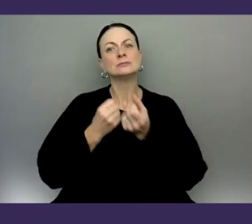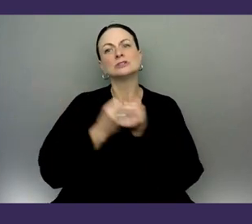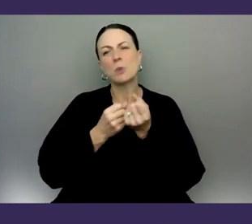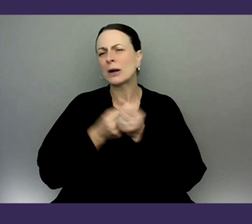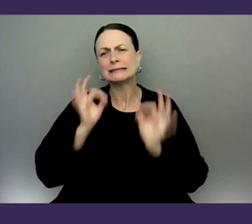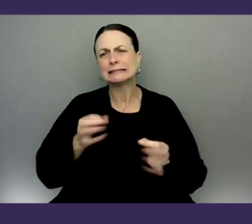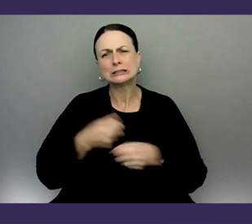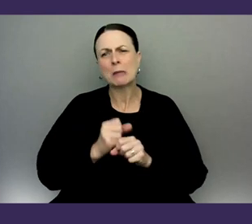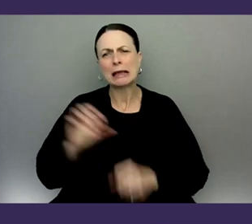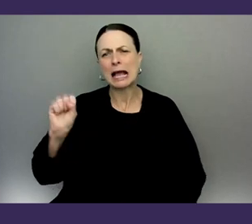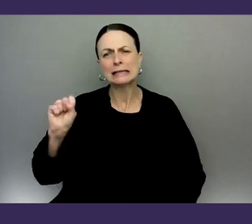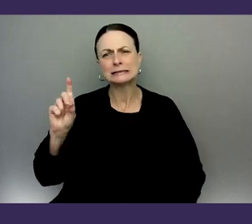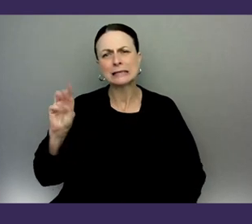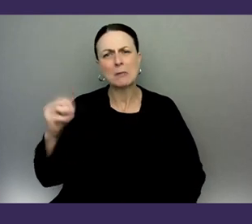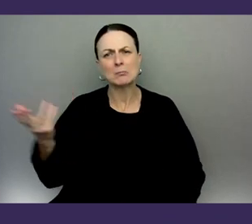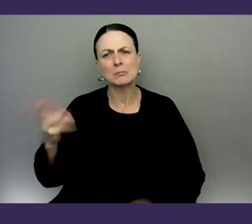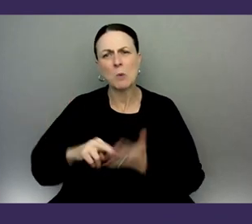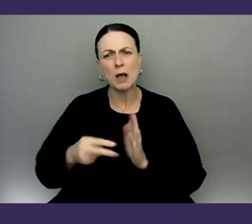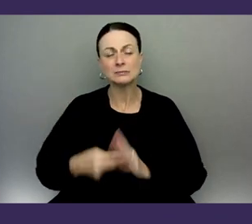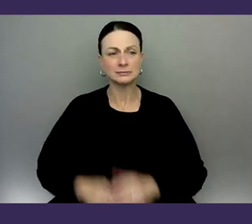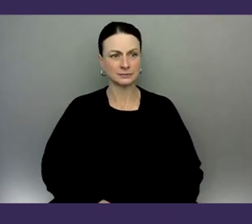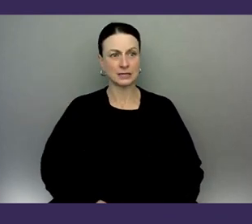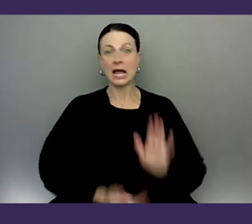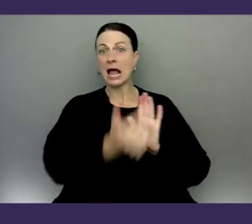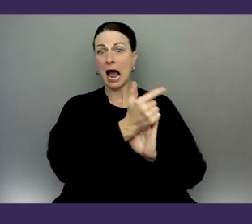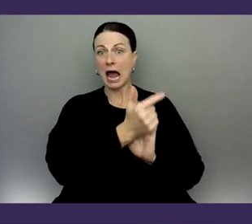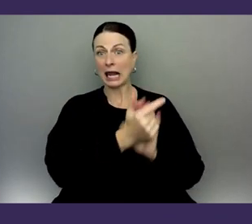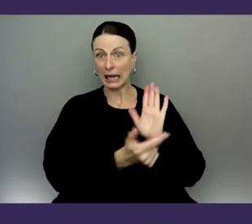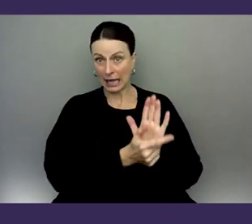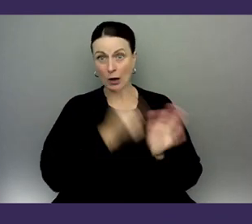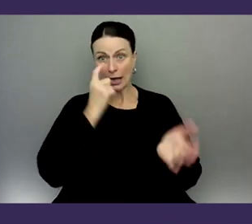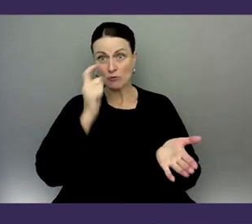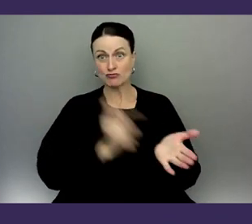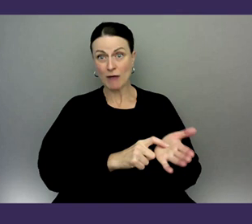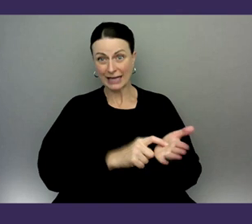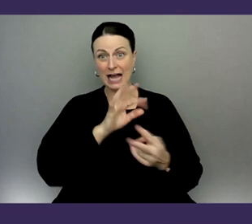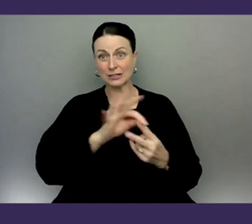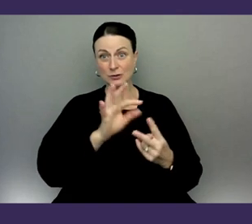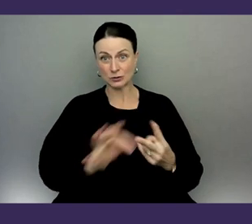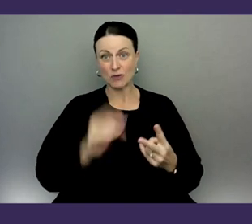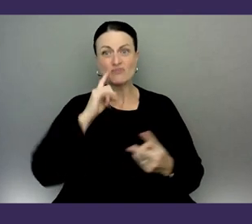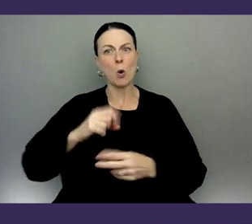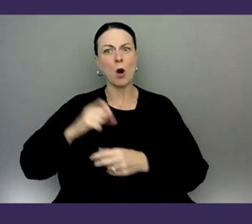So supported decision-making is a legally recognized alternative to guardianship and guardian advocacy.